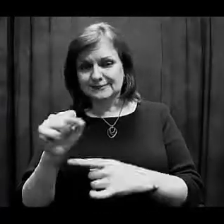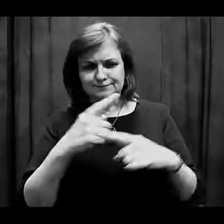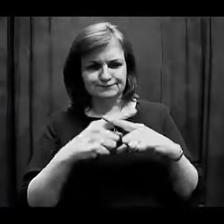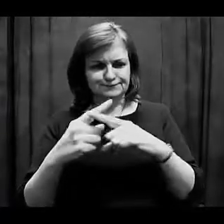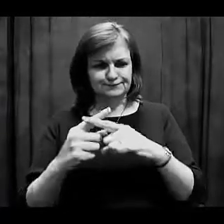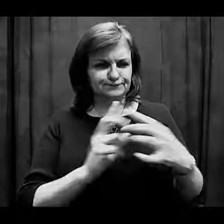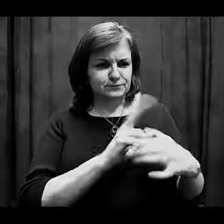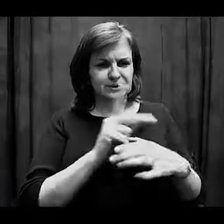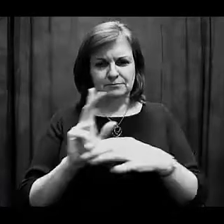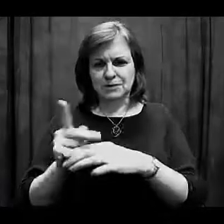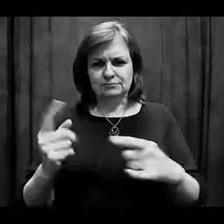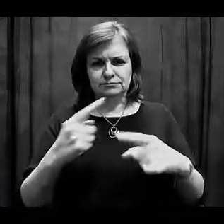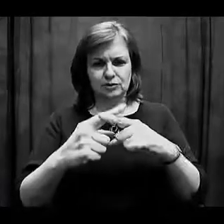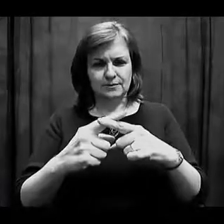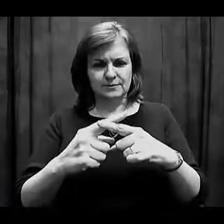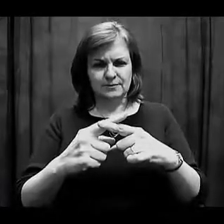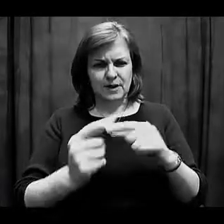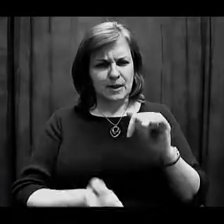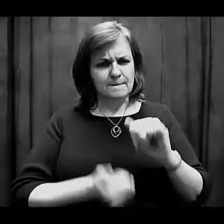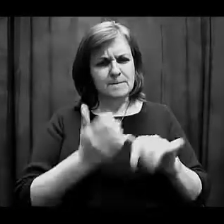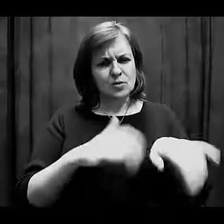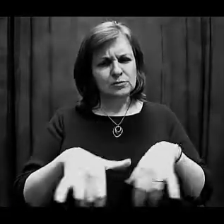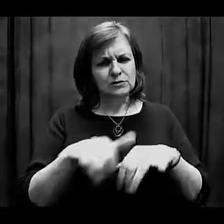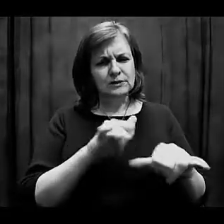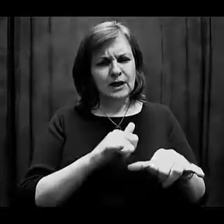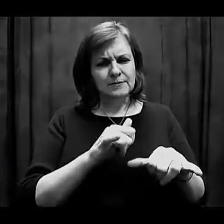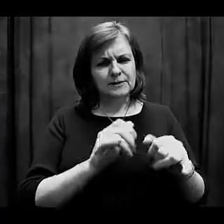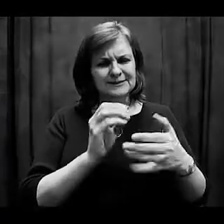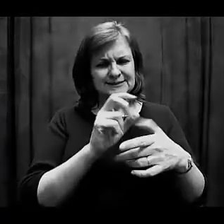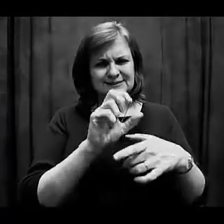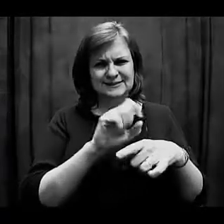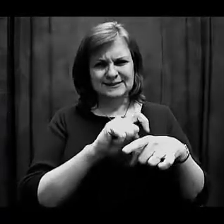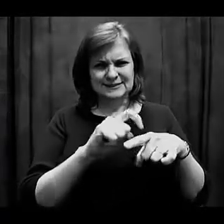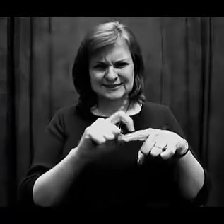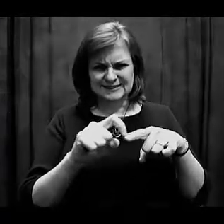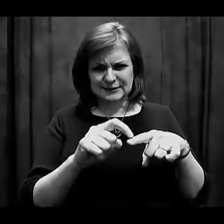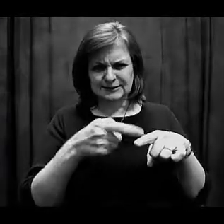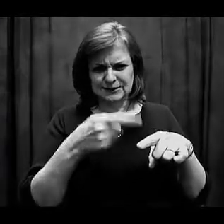and the most common peas he saw were yellow and he actually expected to see a mix of yellow and green peas in the first